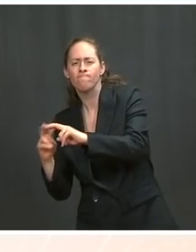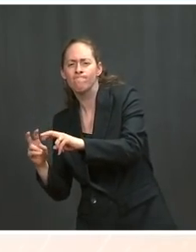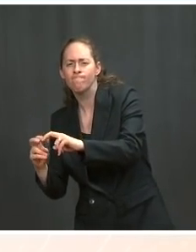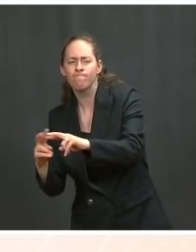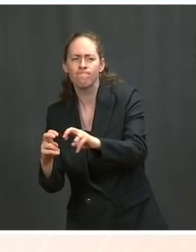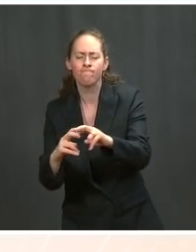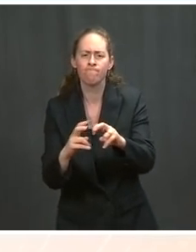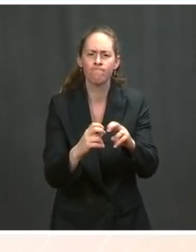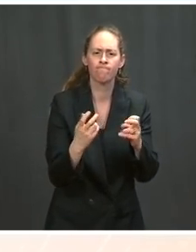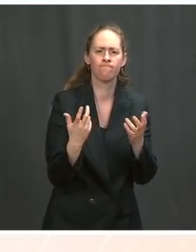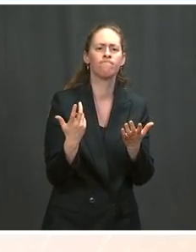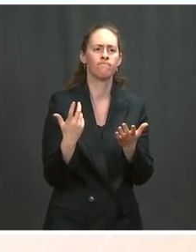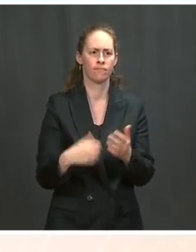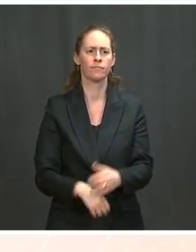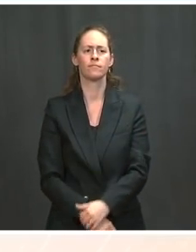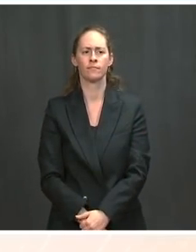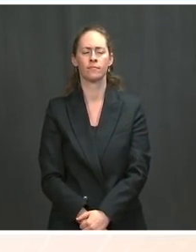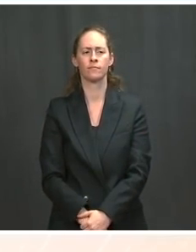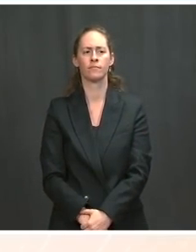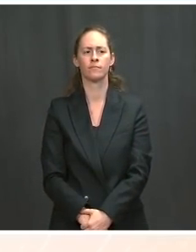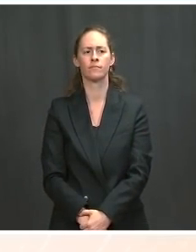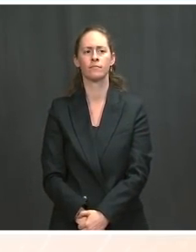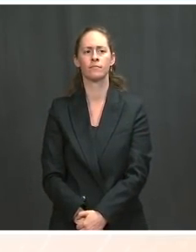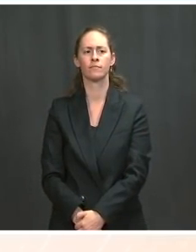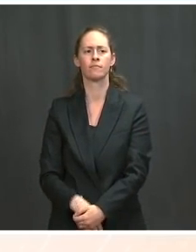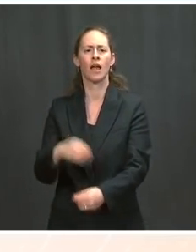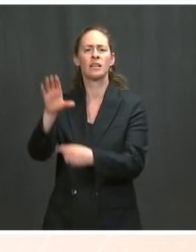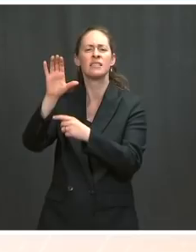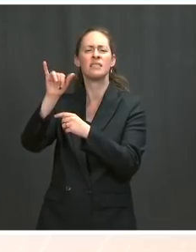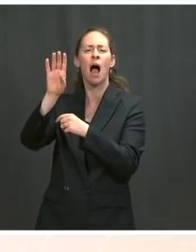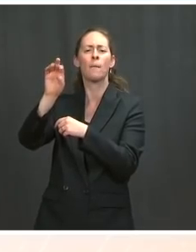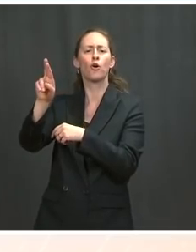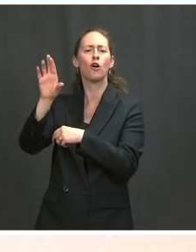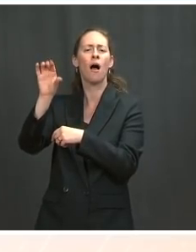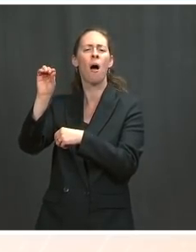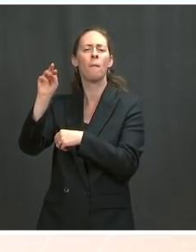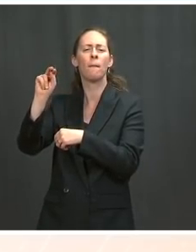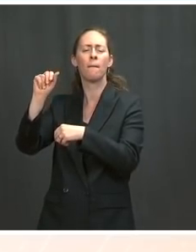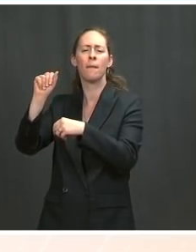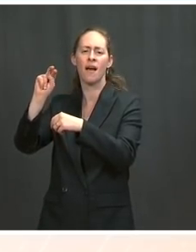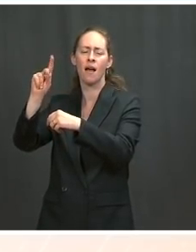would make recommendations about next steps -- as we often like to say: some seen, some unseen.